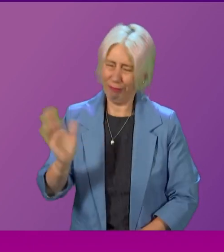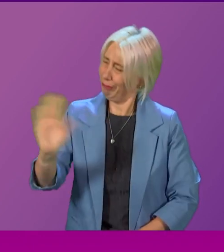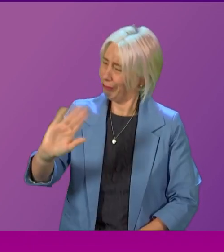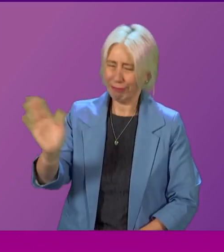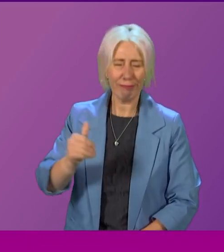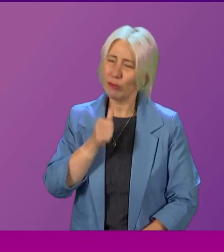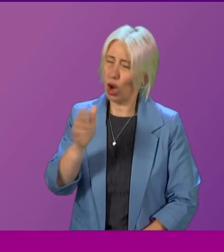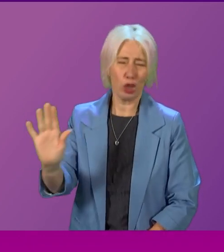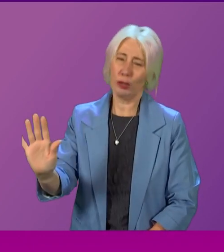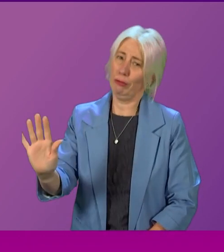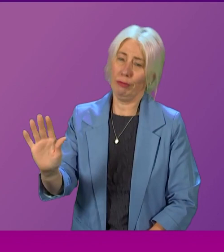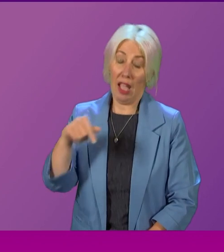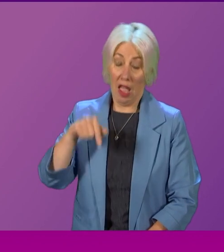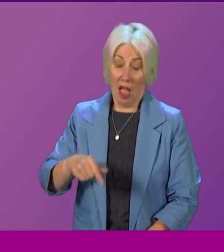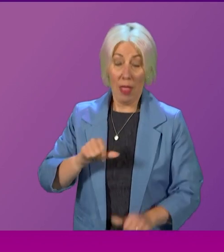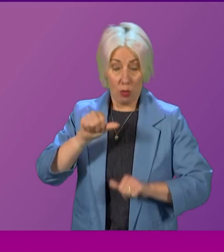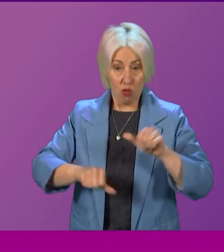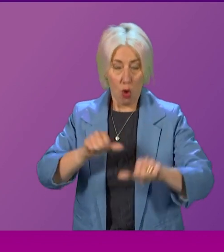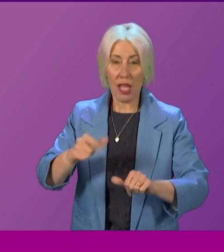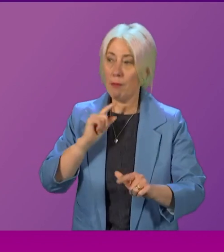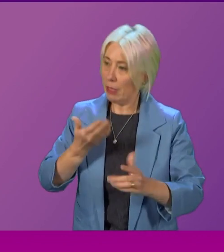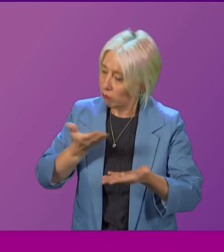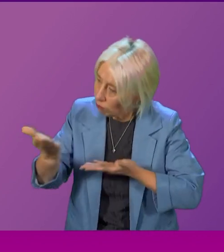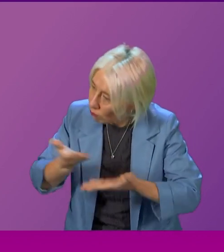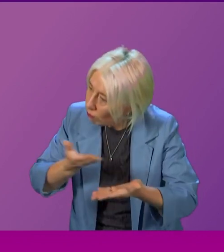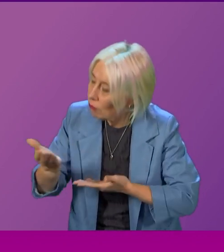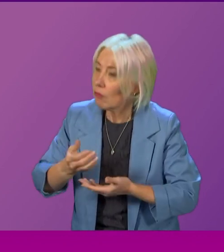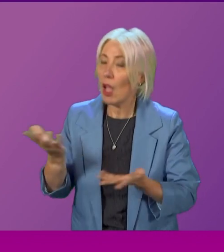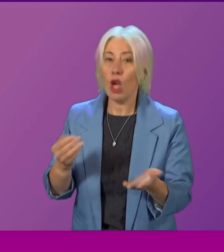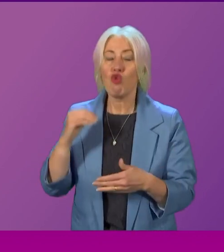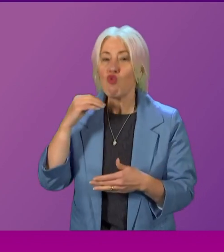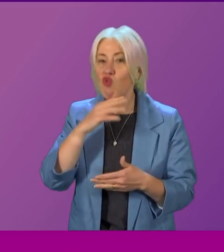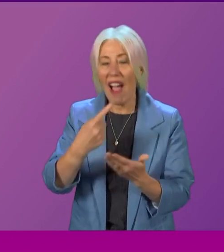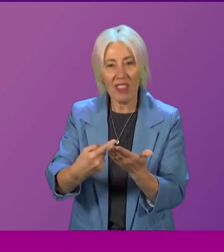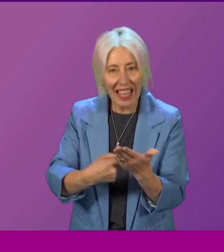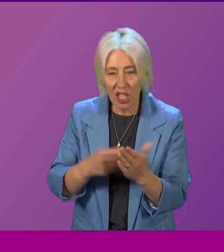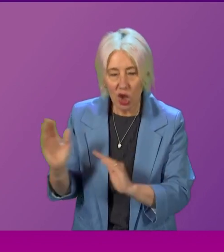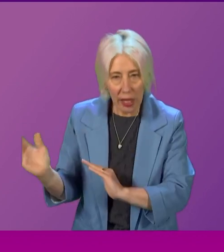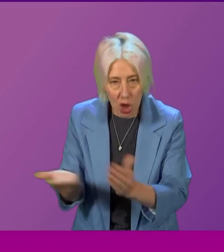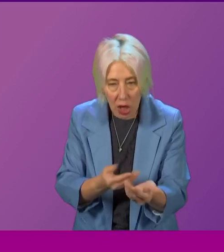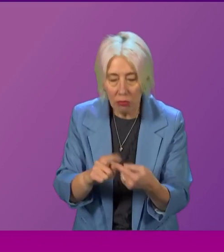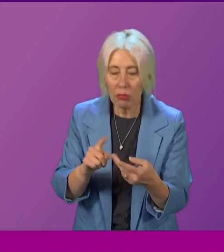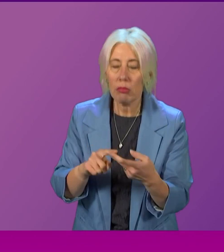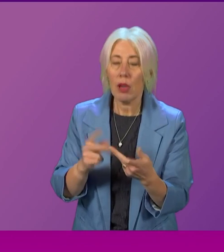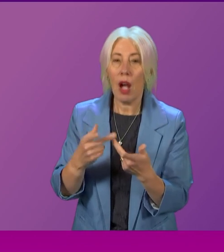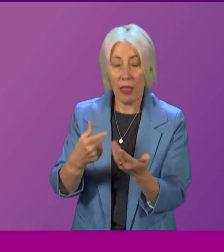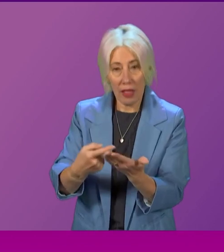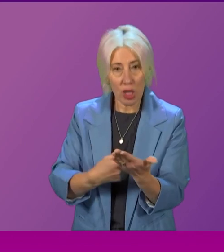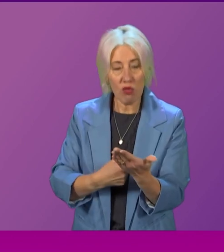From consultation through to introduction of draft legislation and formal parliamentary